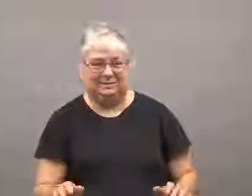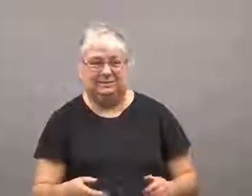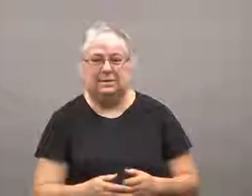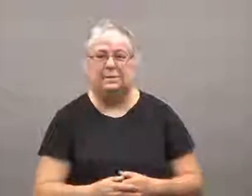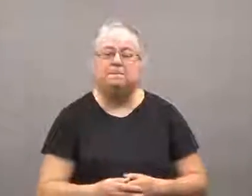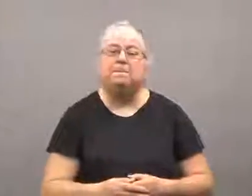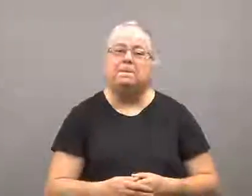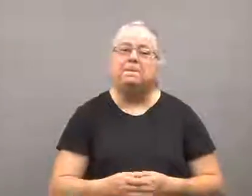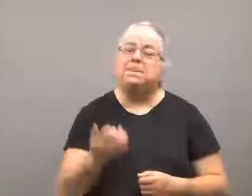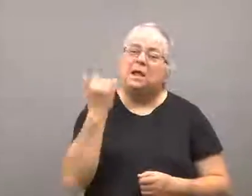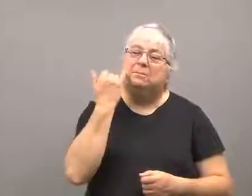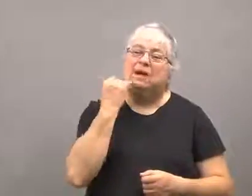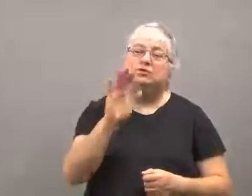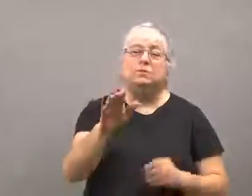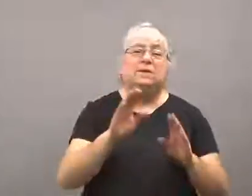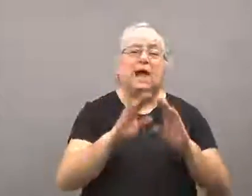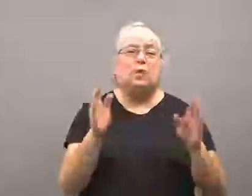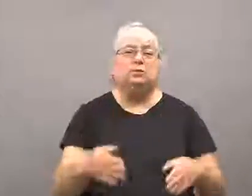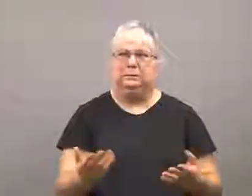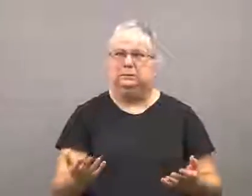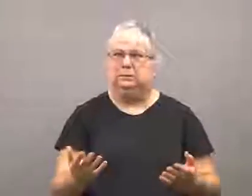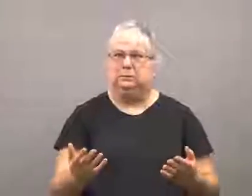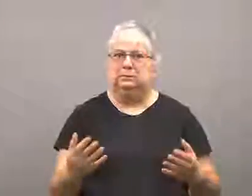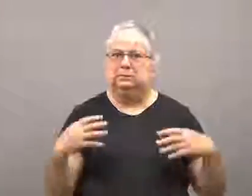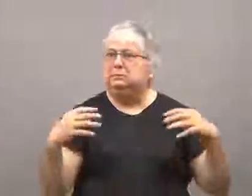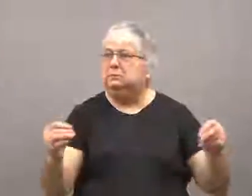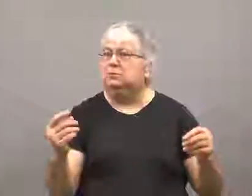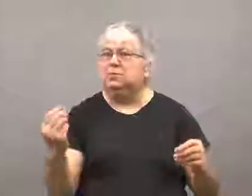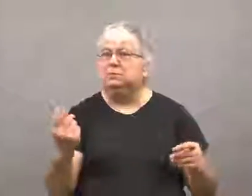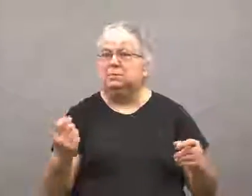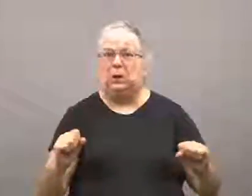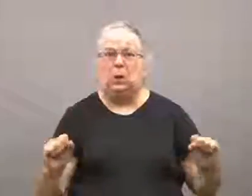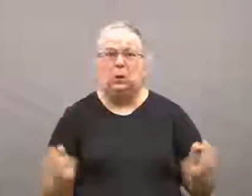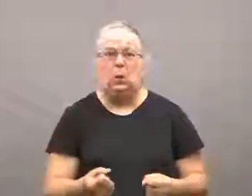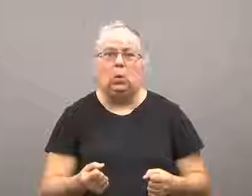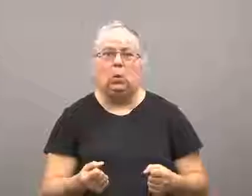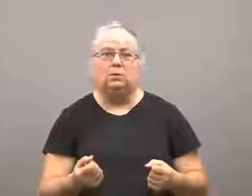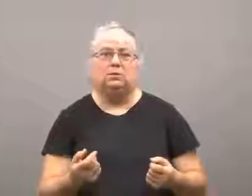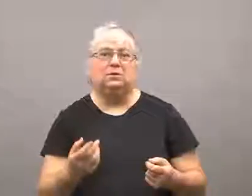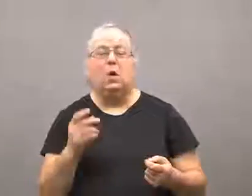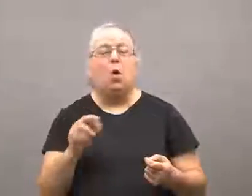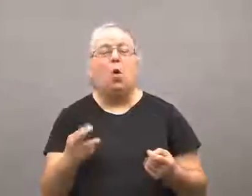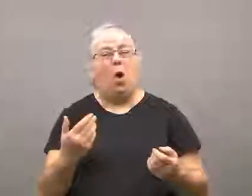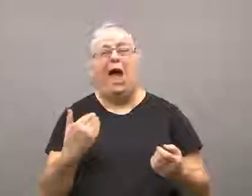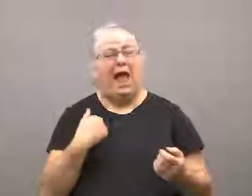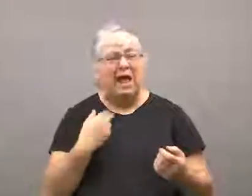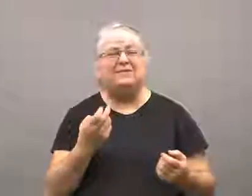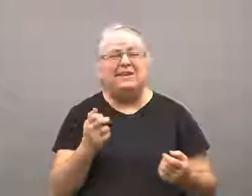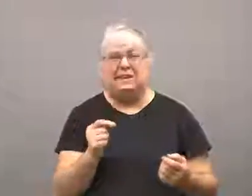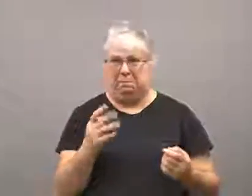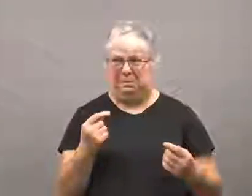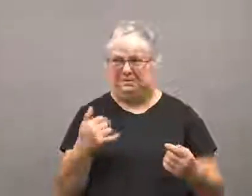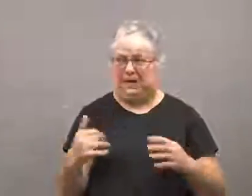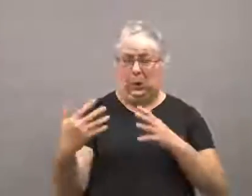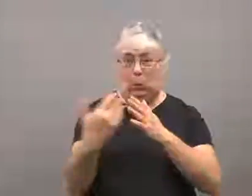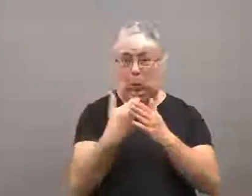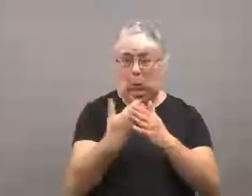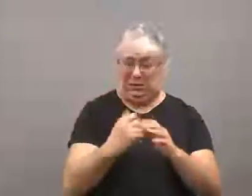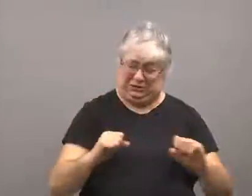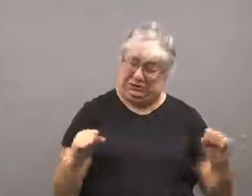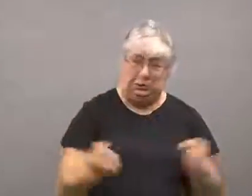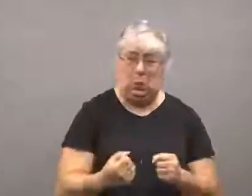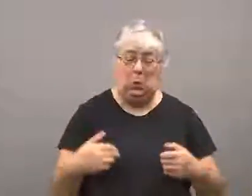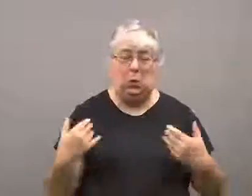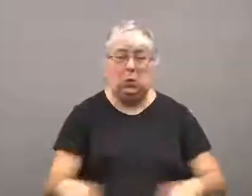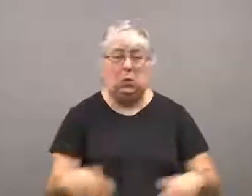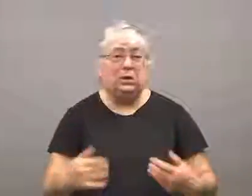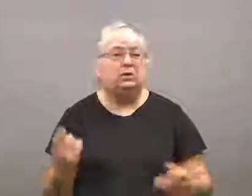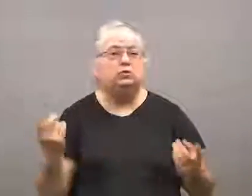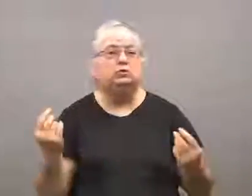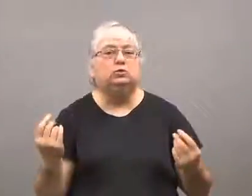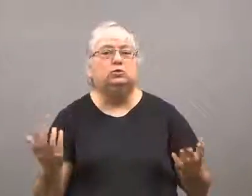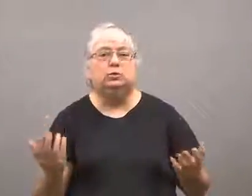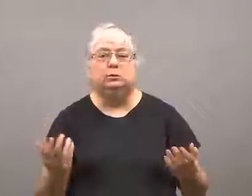Whether or not your house has power, how can you keep it warm?